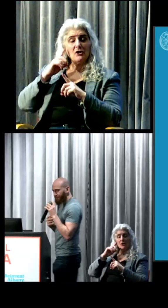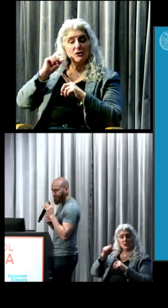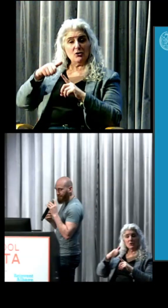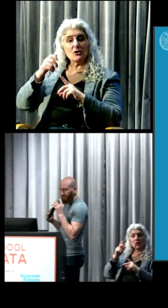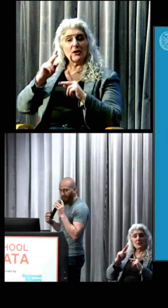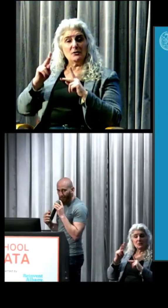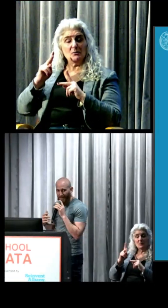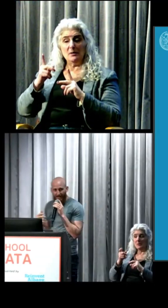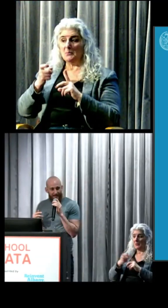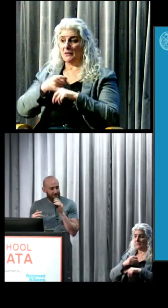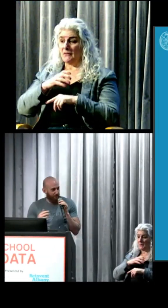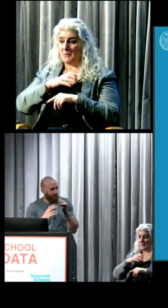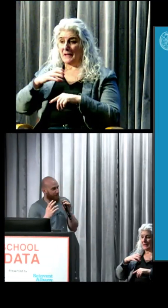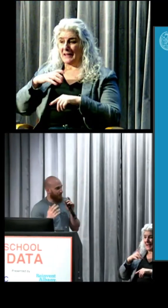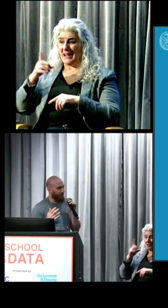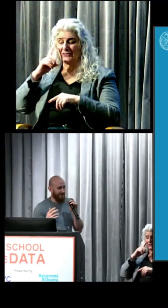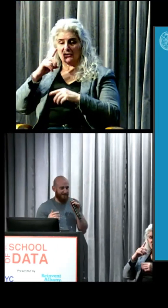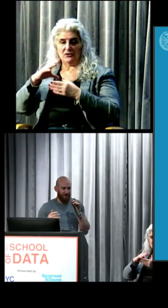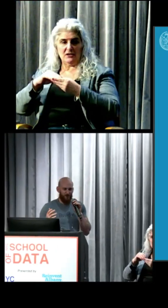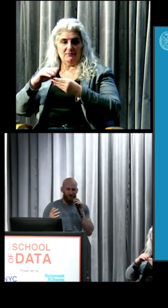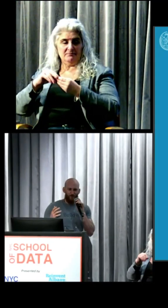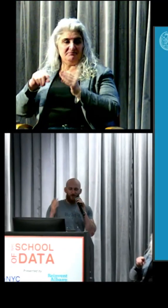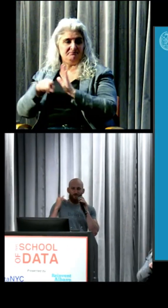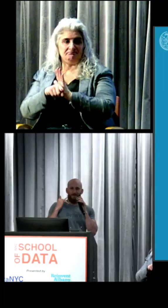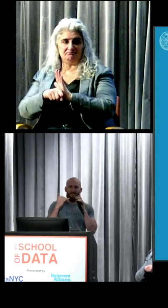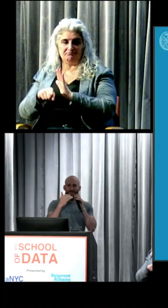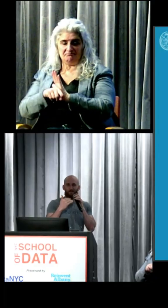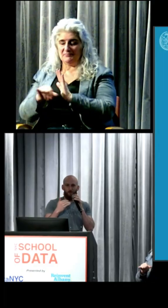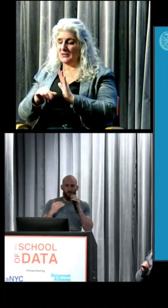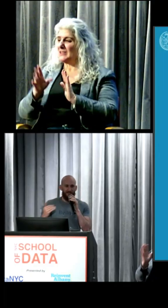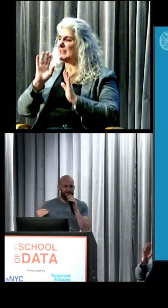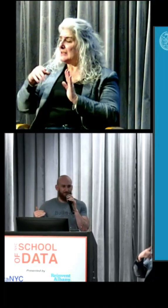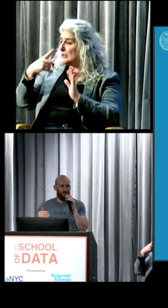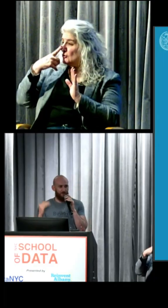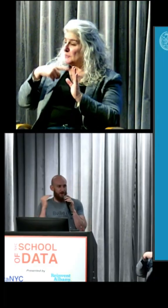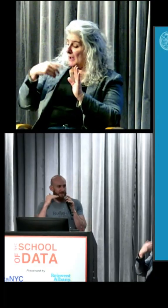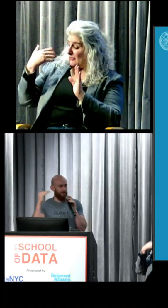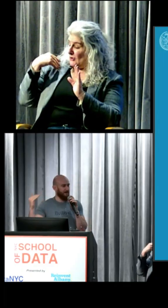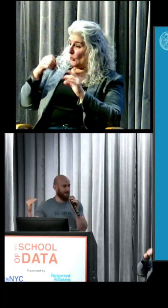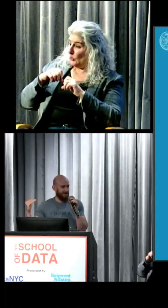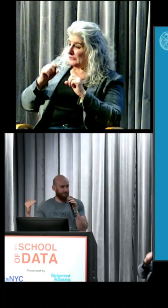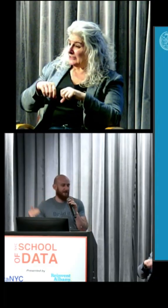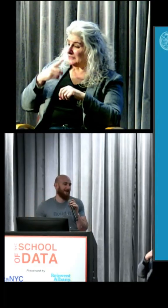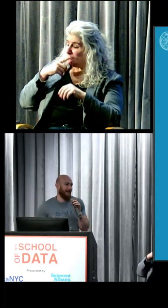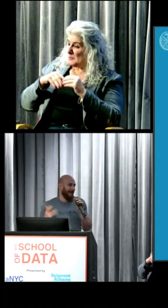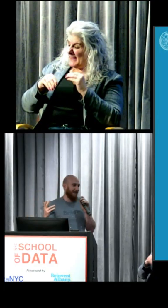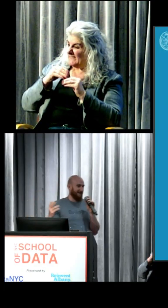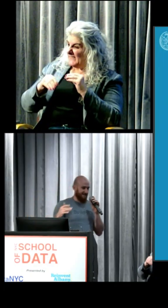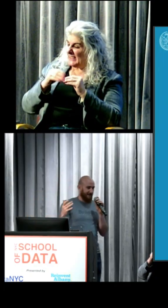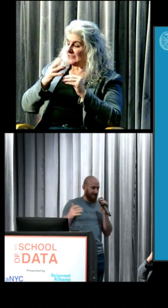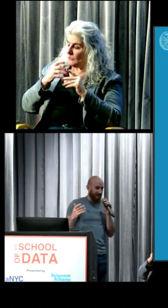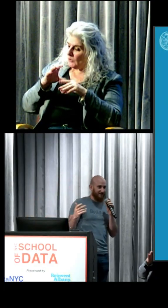could further, you know, implement these relationships and do that kind of exhibition design that you were just learning about.